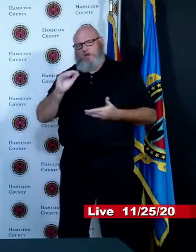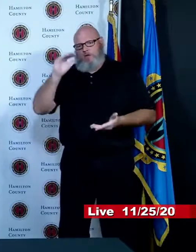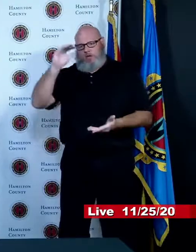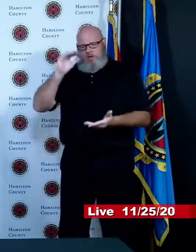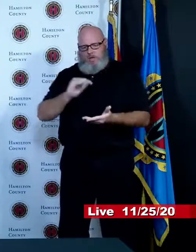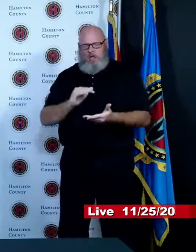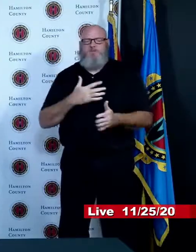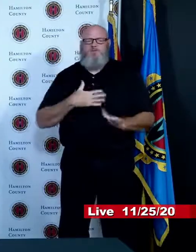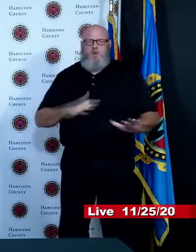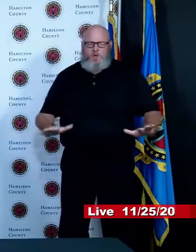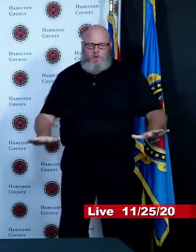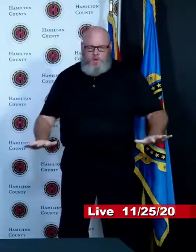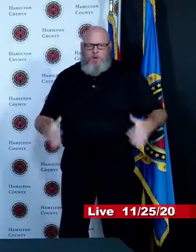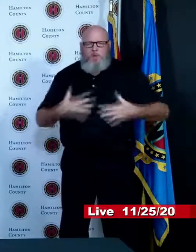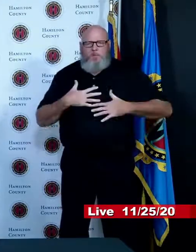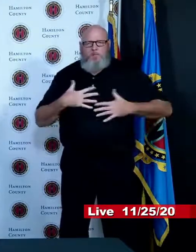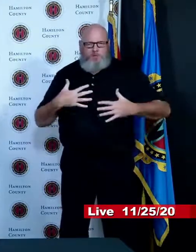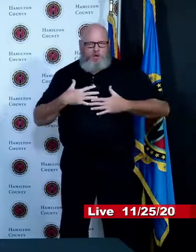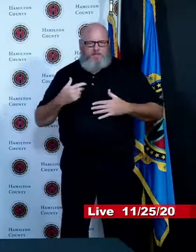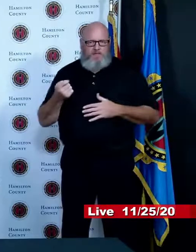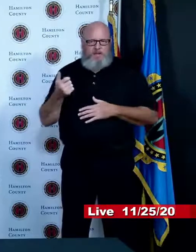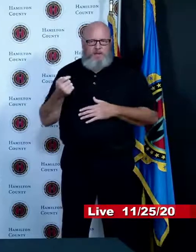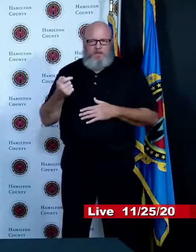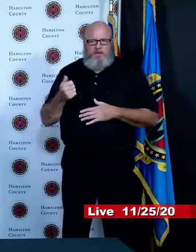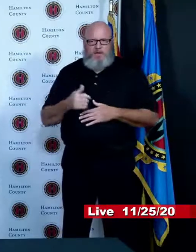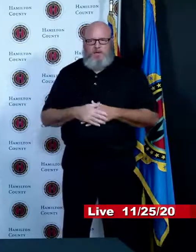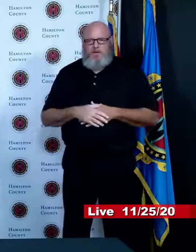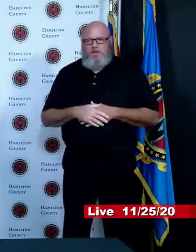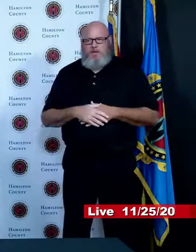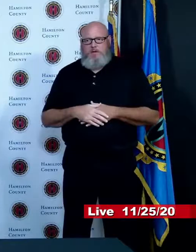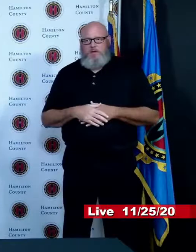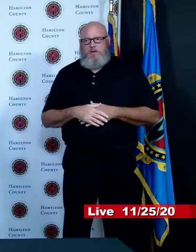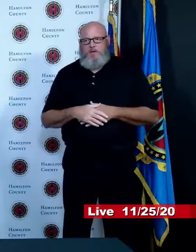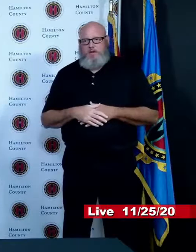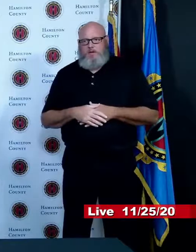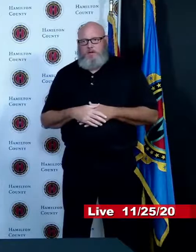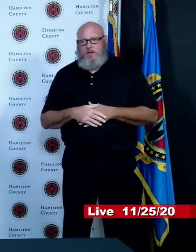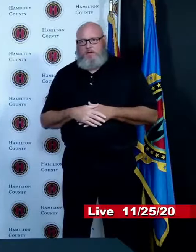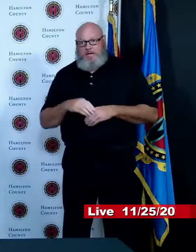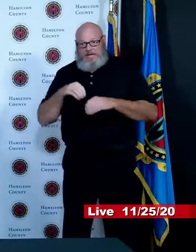know we went from 300 cases to 500 cases in the matter of two weeks that clearly put a strain on